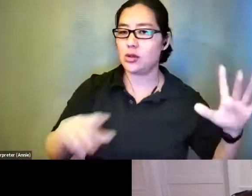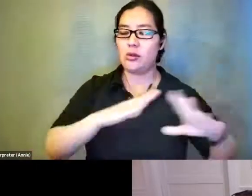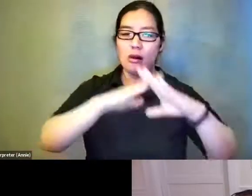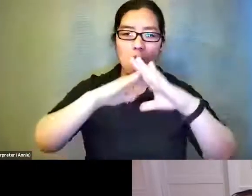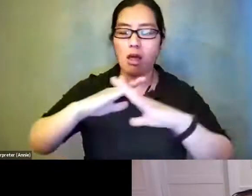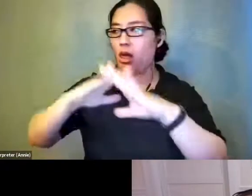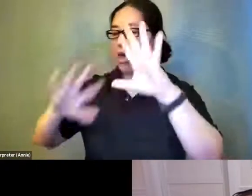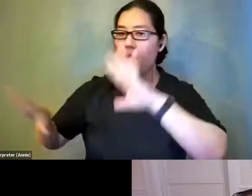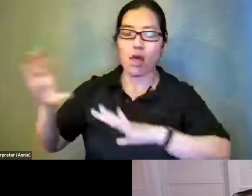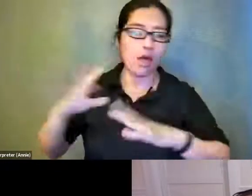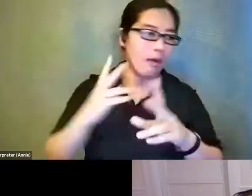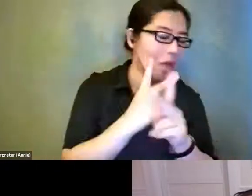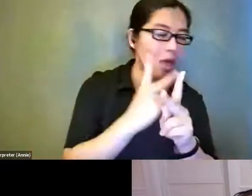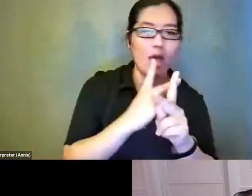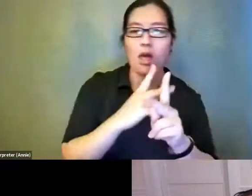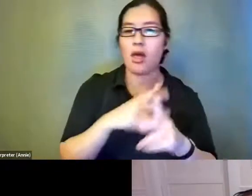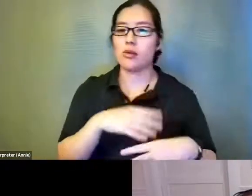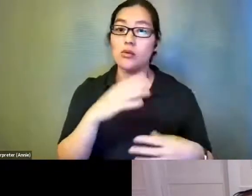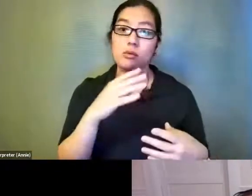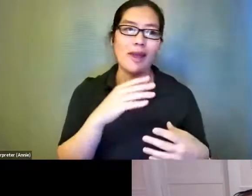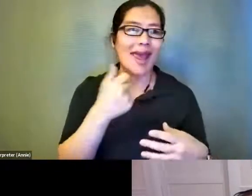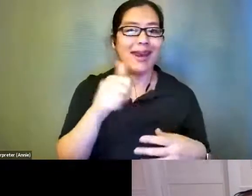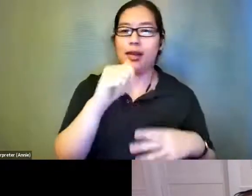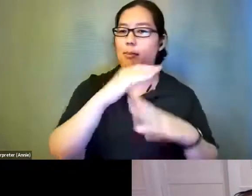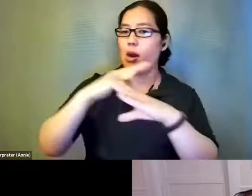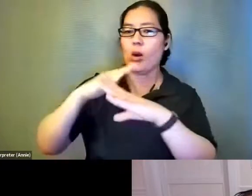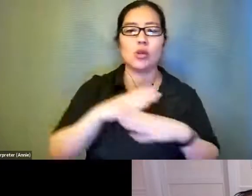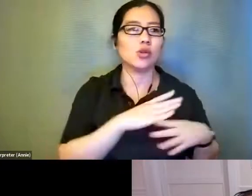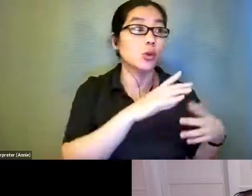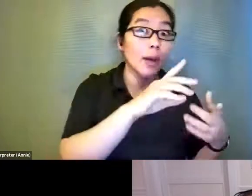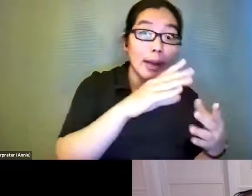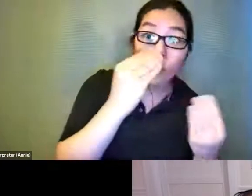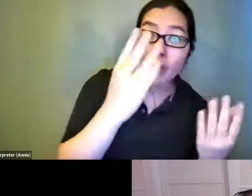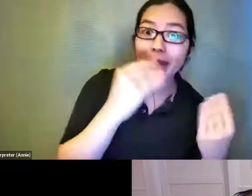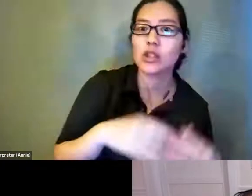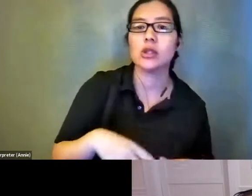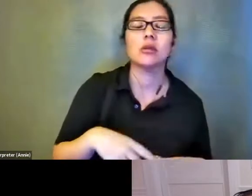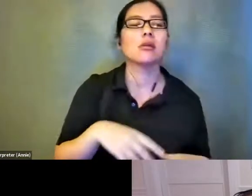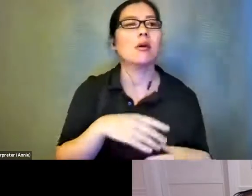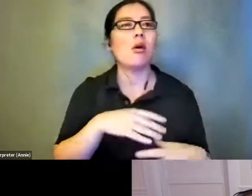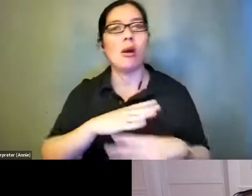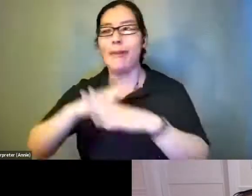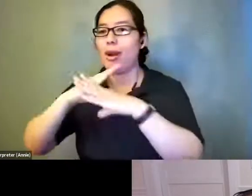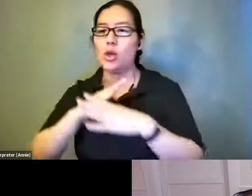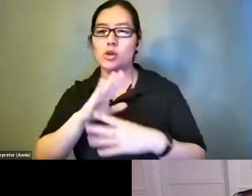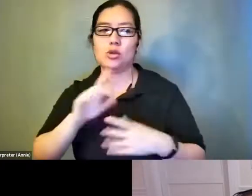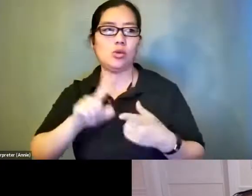information in the room or barriers to their learning that they can just sit and collaborate with their